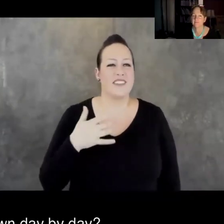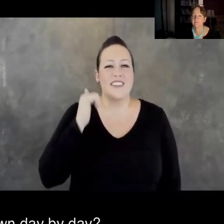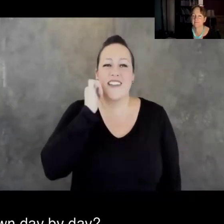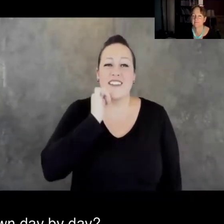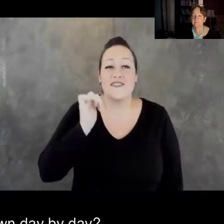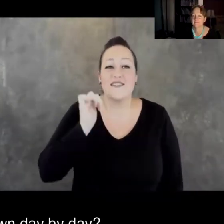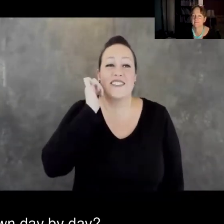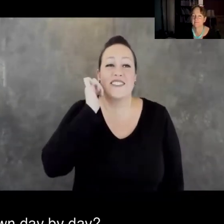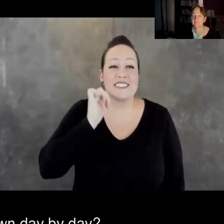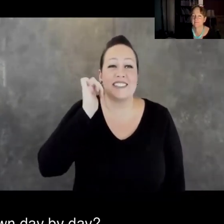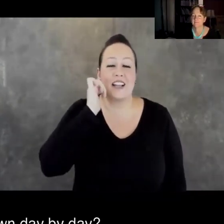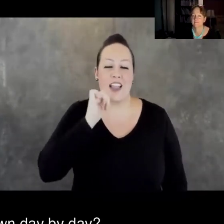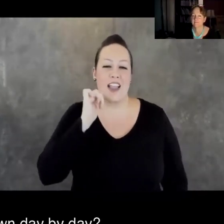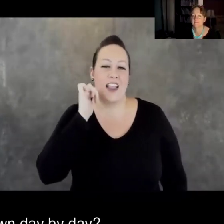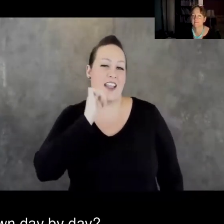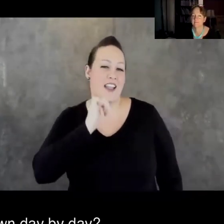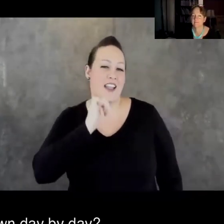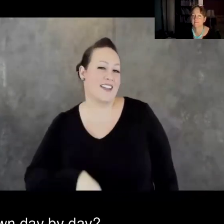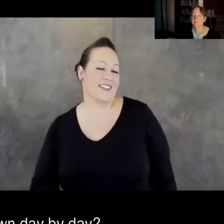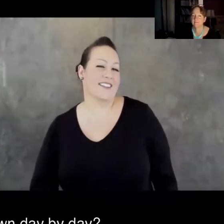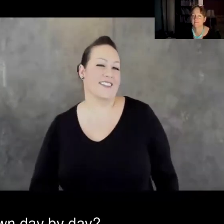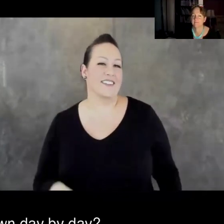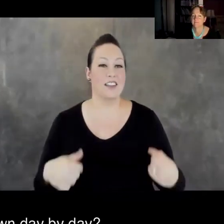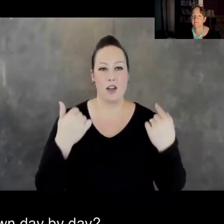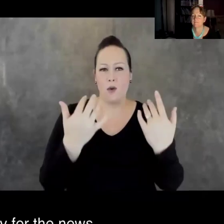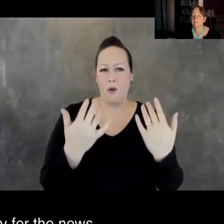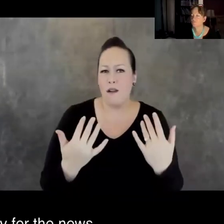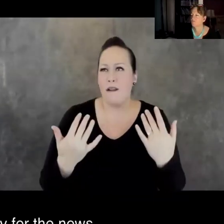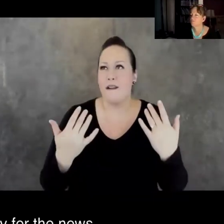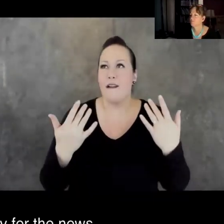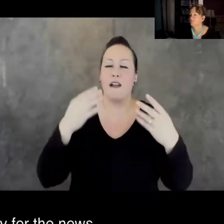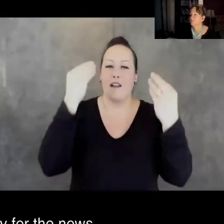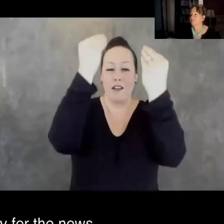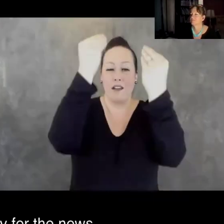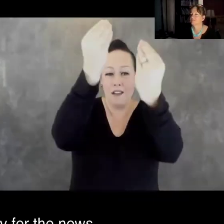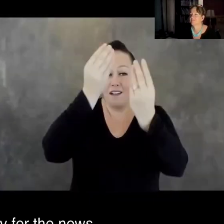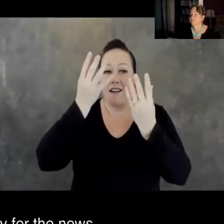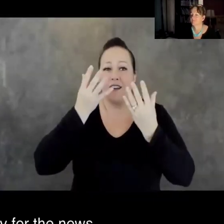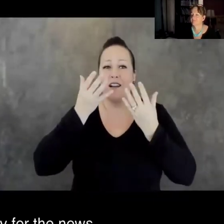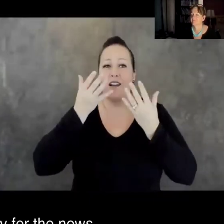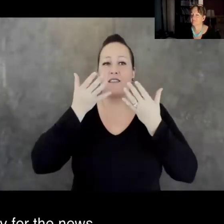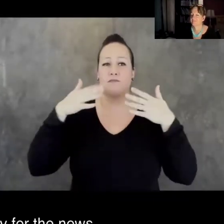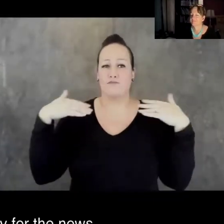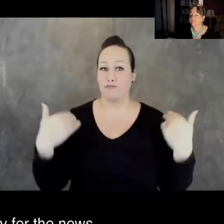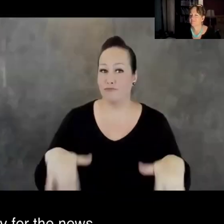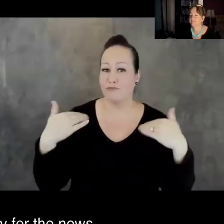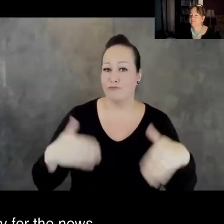Meriah: How long Meriah: being back please Meriah: people against their prone to be able to change?